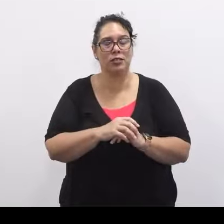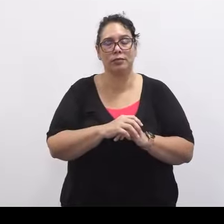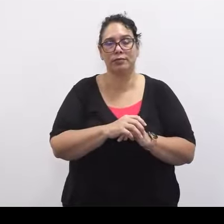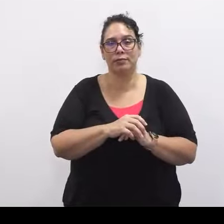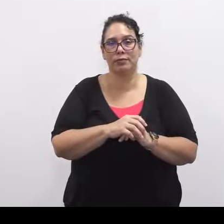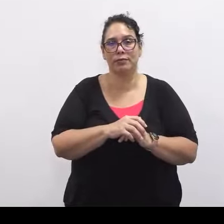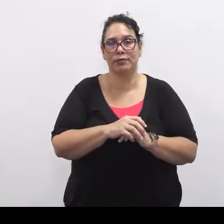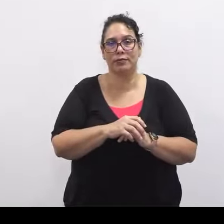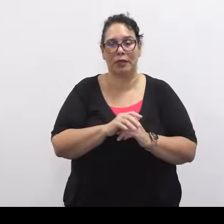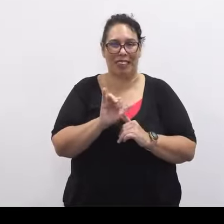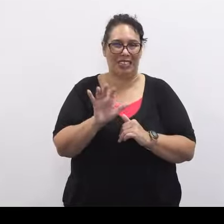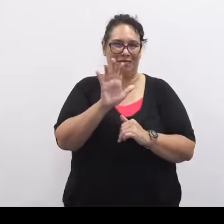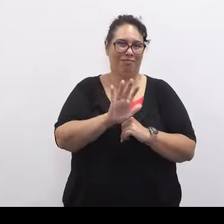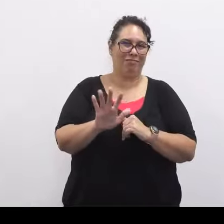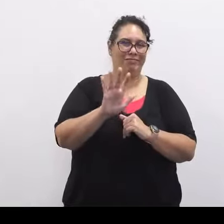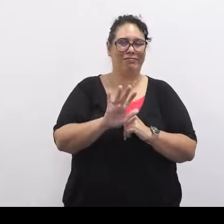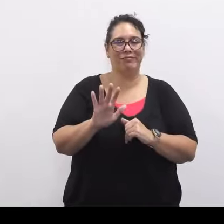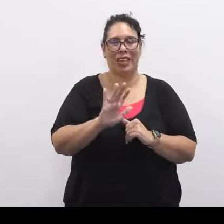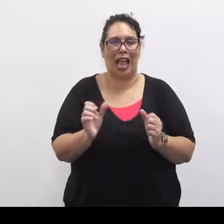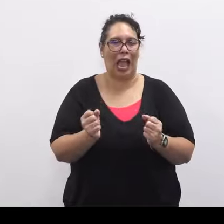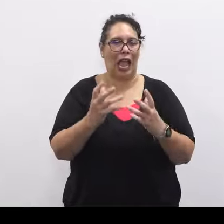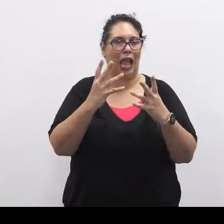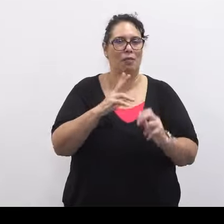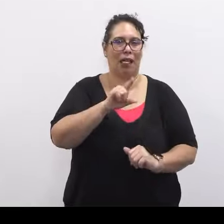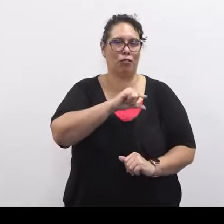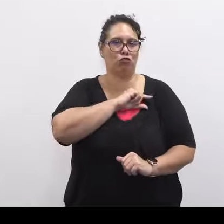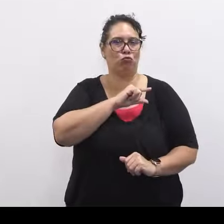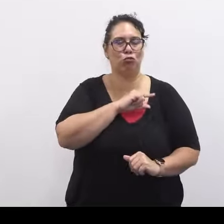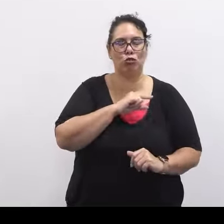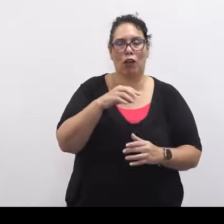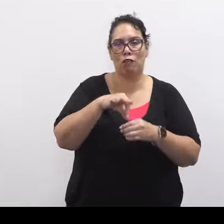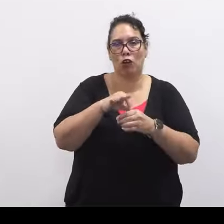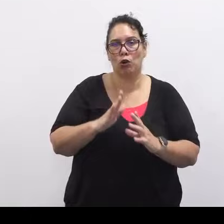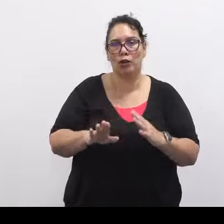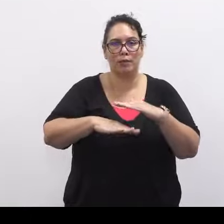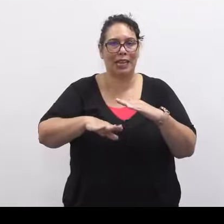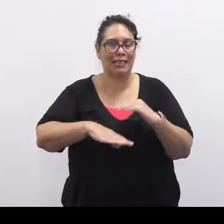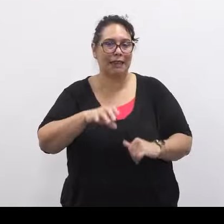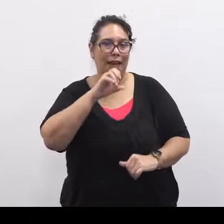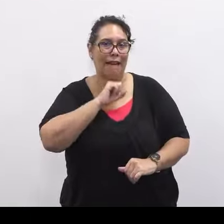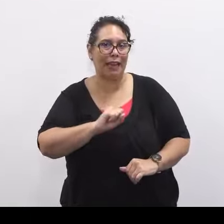which is an estimate of the number of eligible voters based on age and citizenship status.